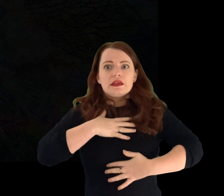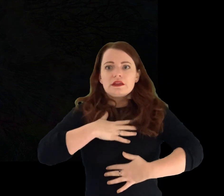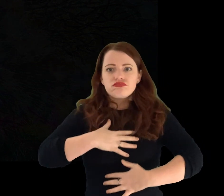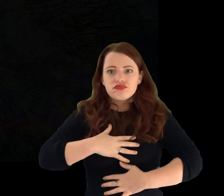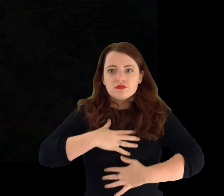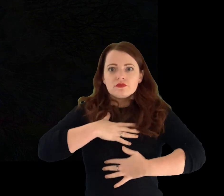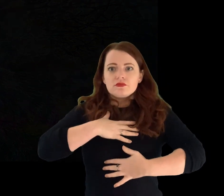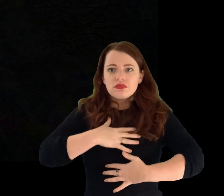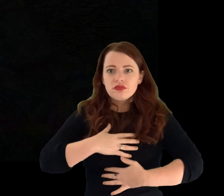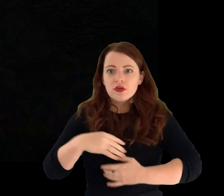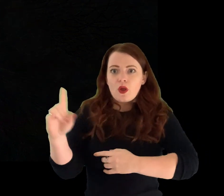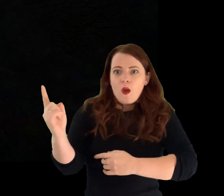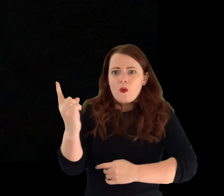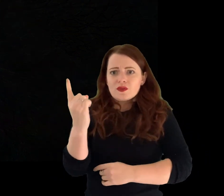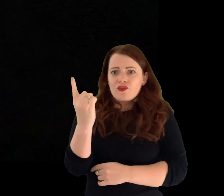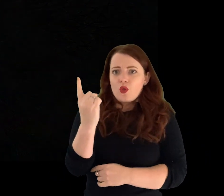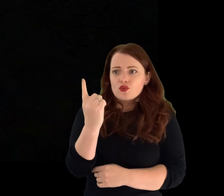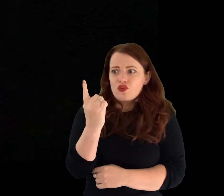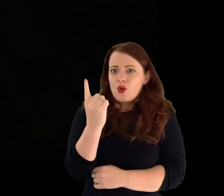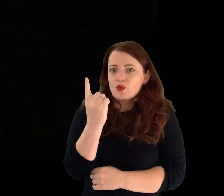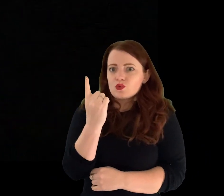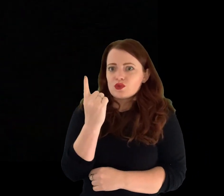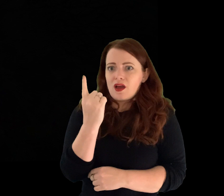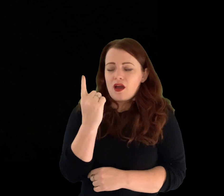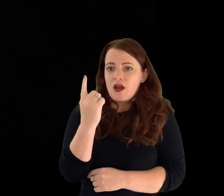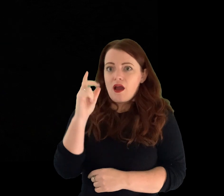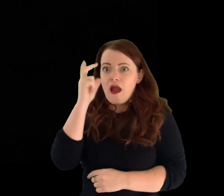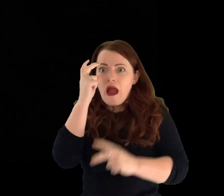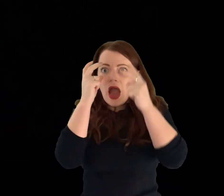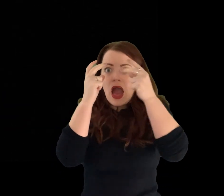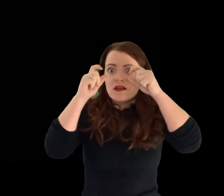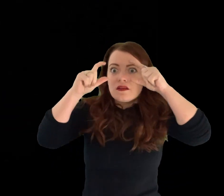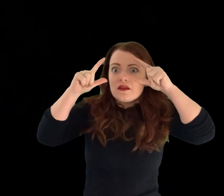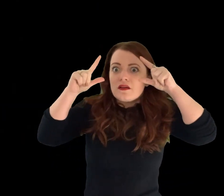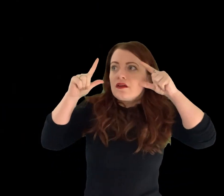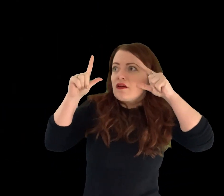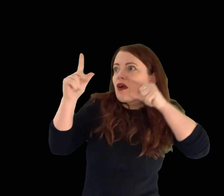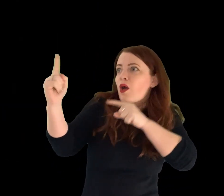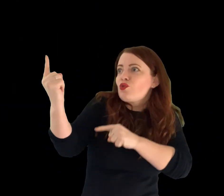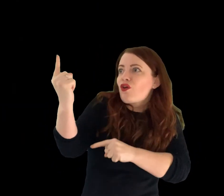Wheezing closer Closer and closer Eyes wide open Closer and closer